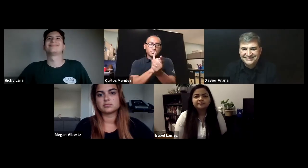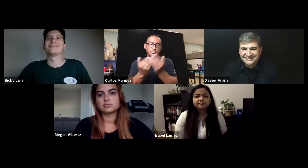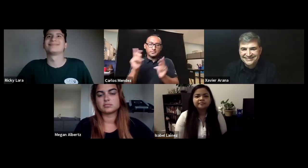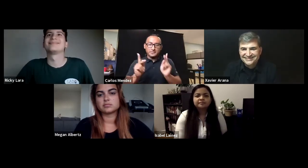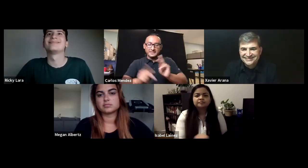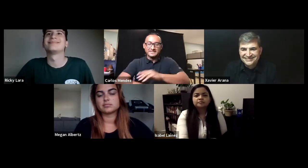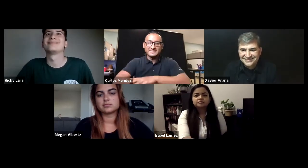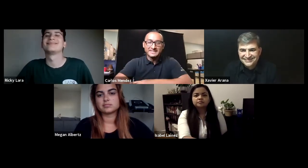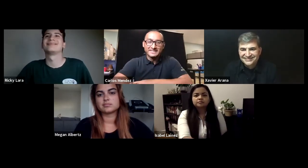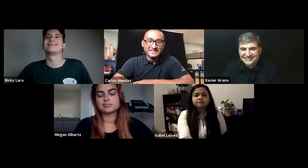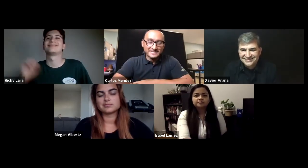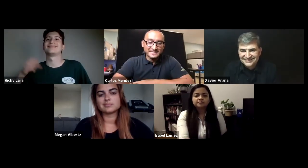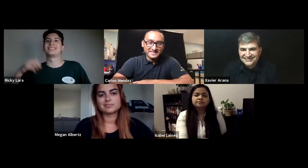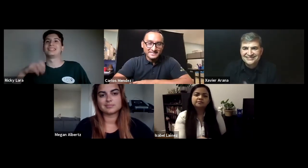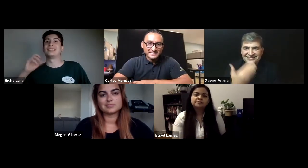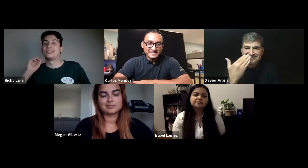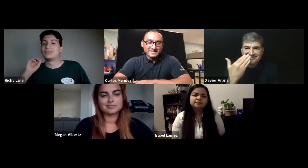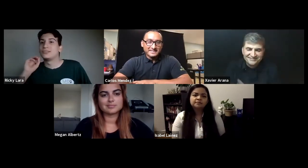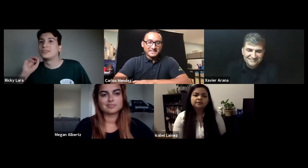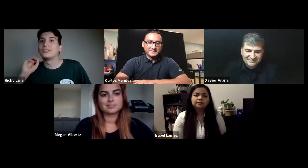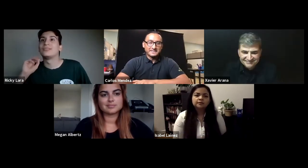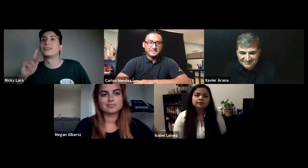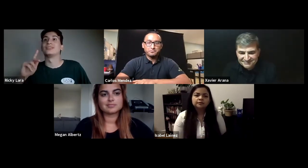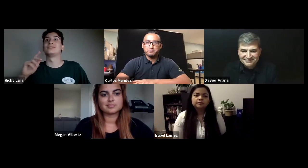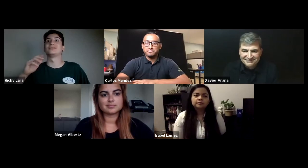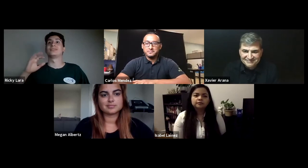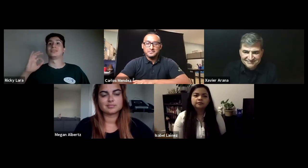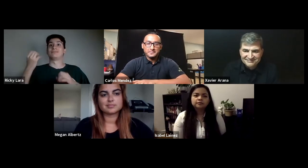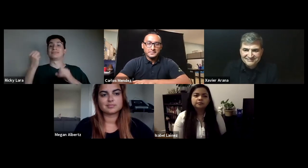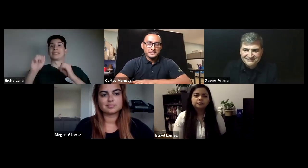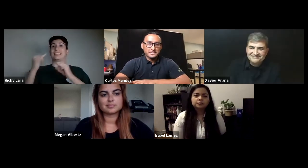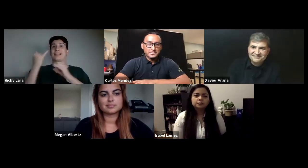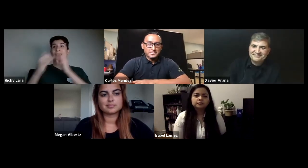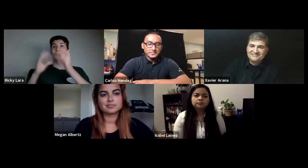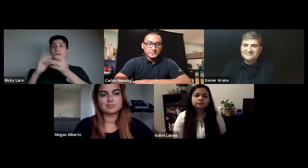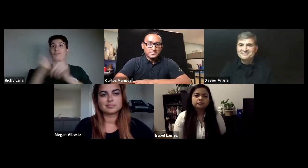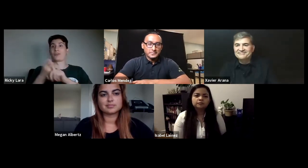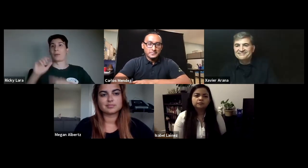and it's great to communicate and be part of, you know, everyone's lives.